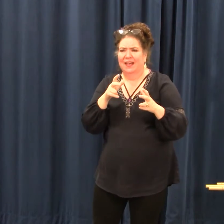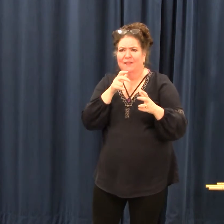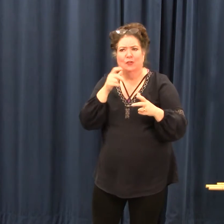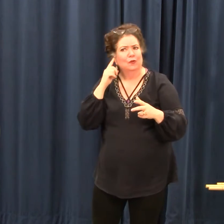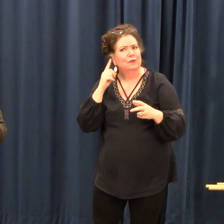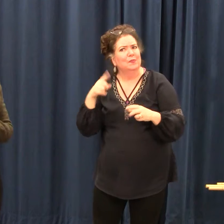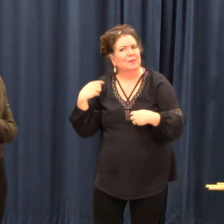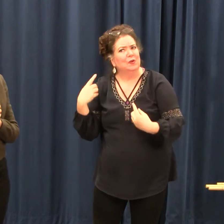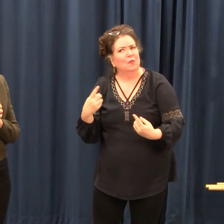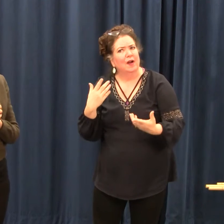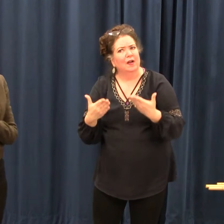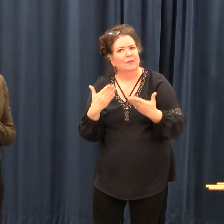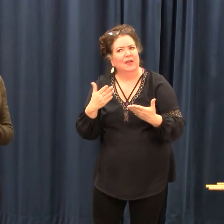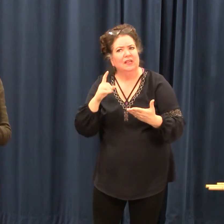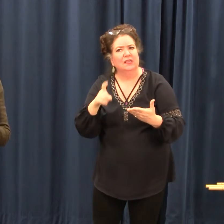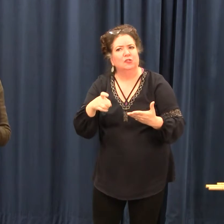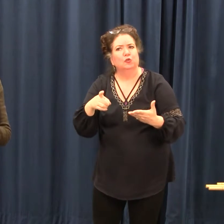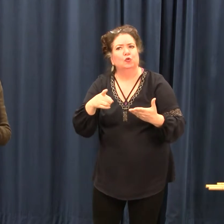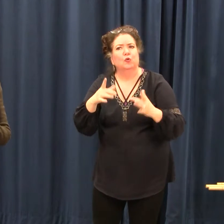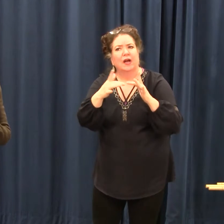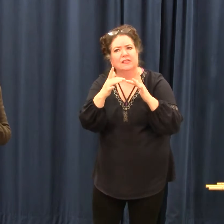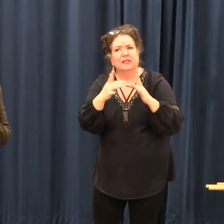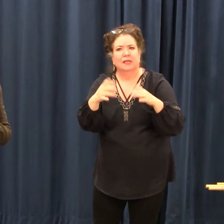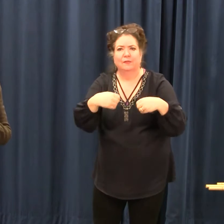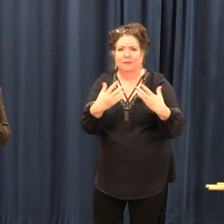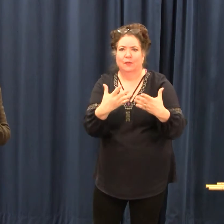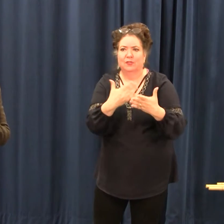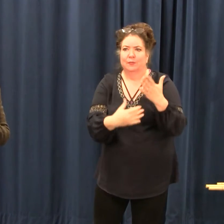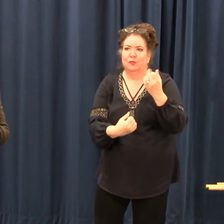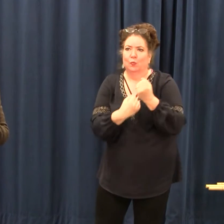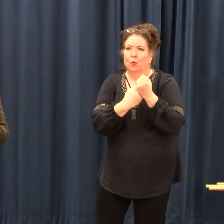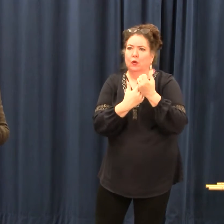I haven't heard from them in a while.. I might need to contact them, give them some support,